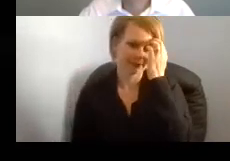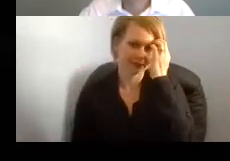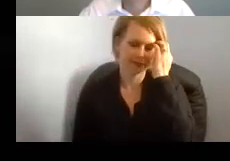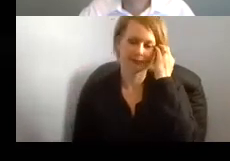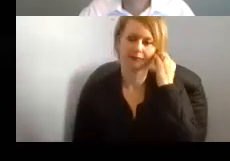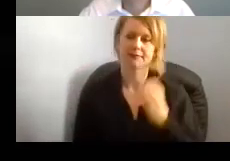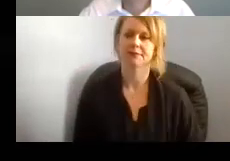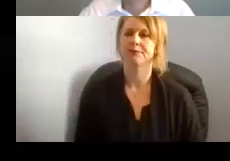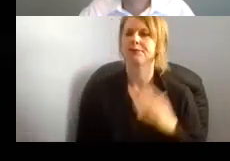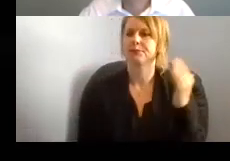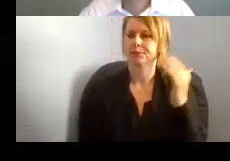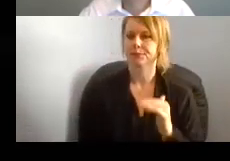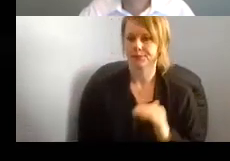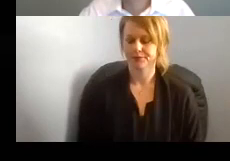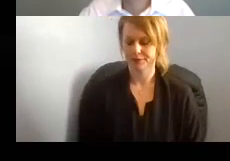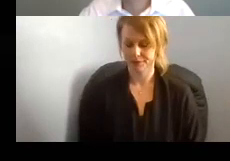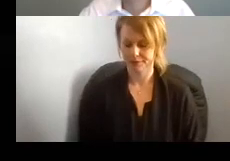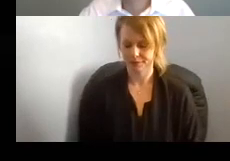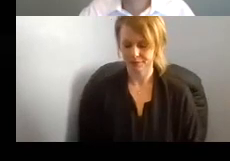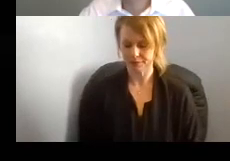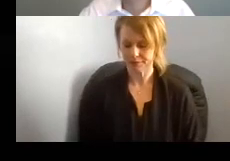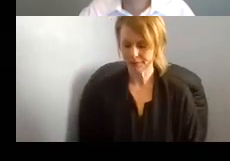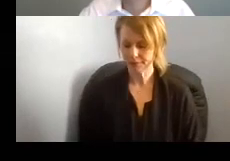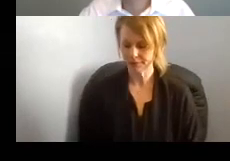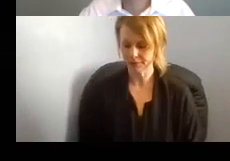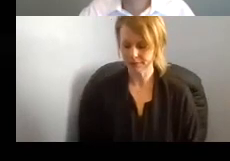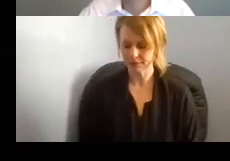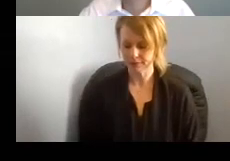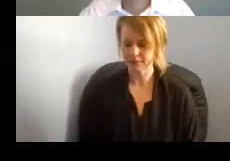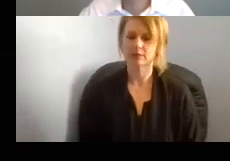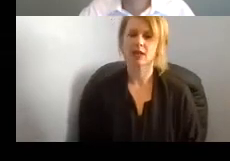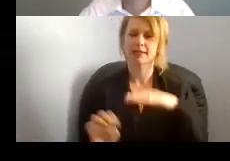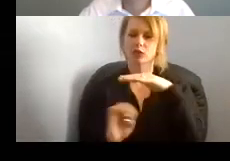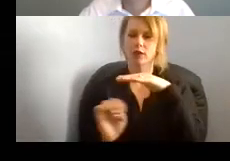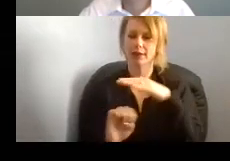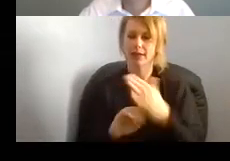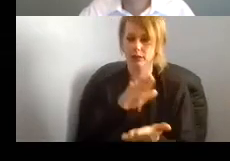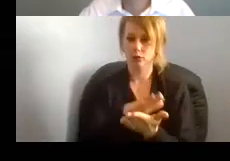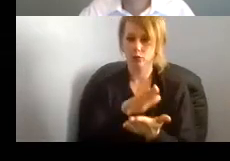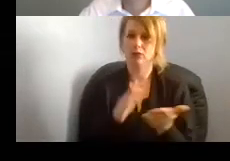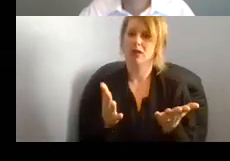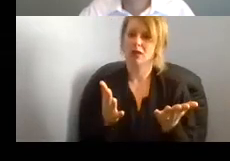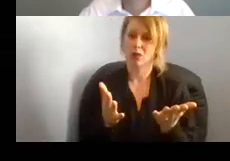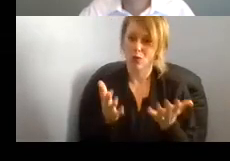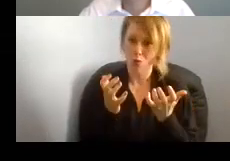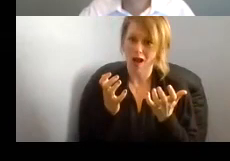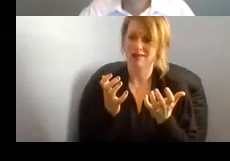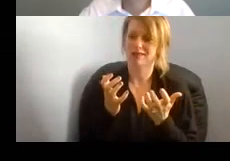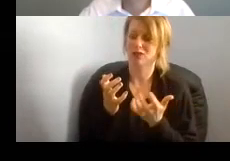Okay. Here’s another question. What do you say to an elementary-level child who wants to be with the person who passed away?